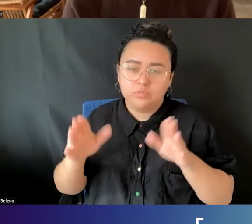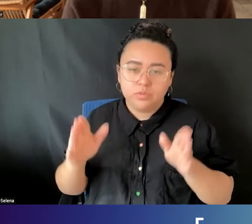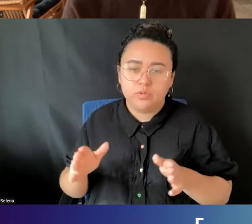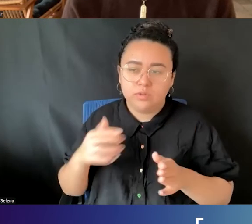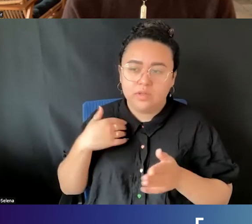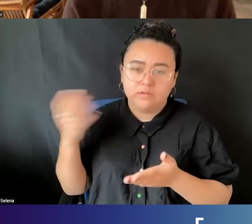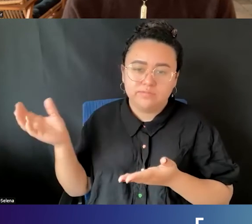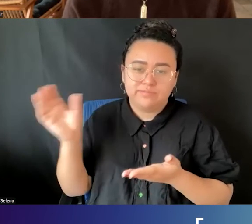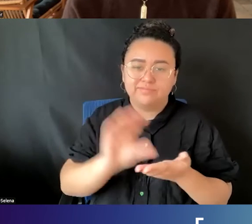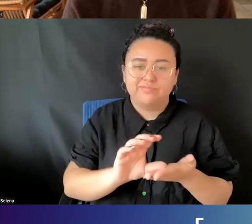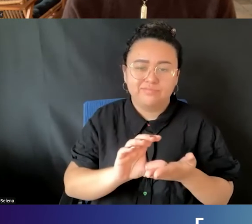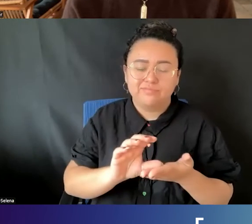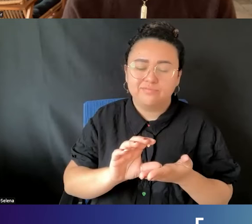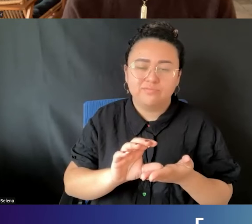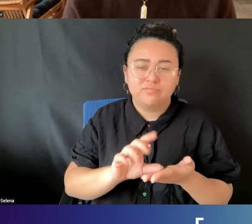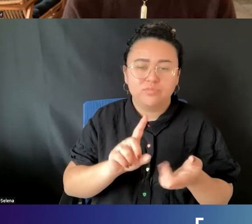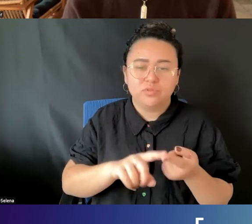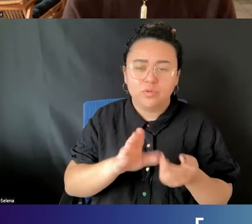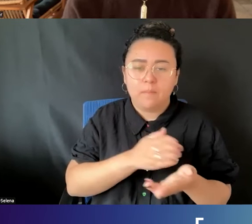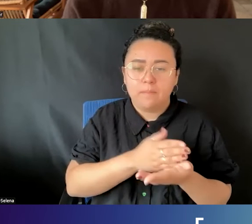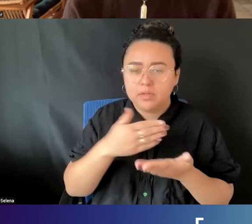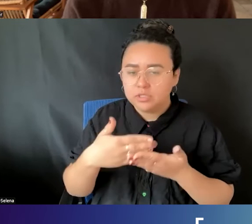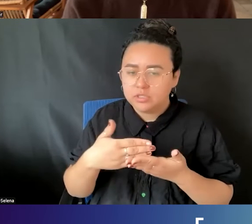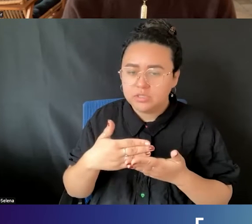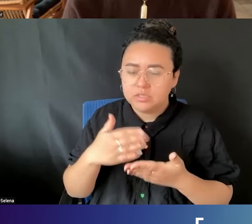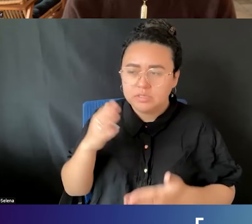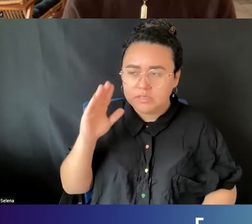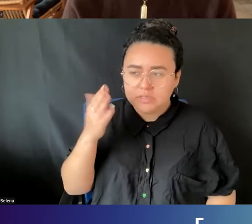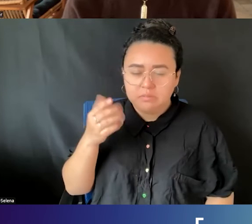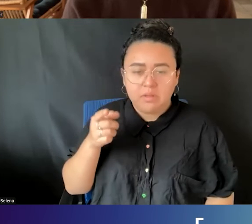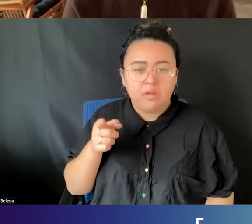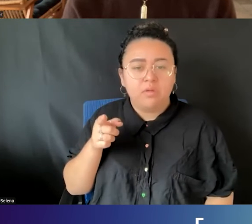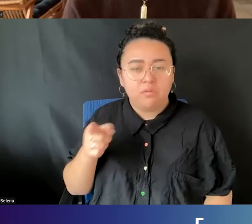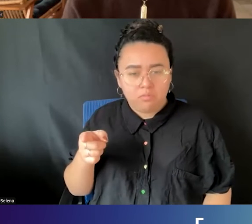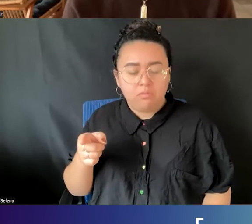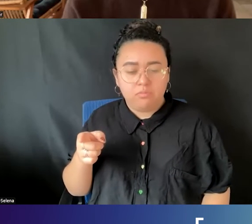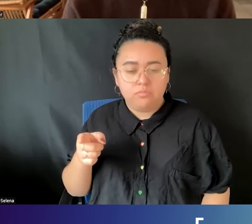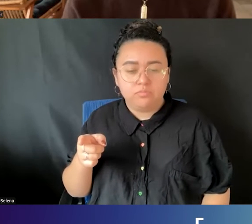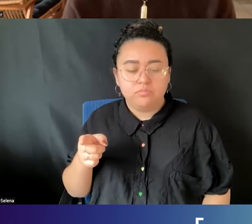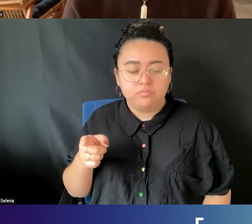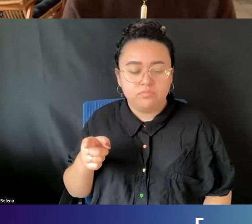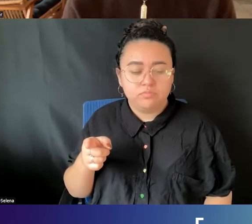to your budget, it it sounds like it will be a commissioned